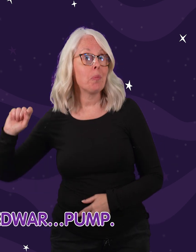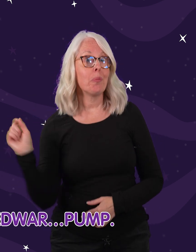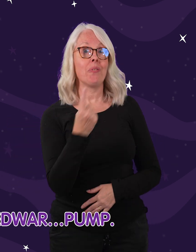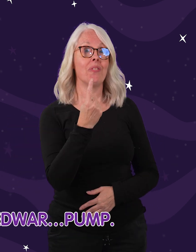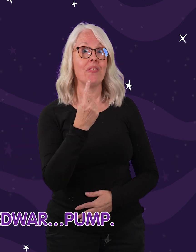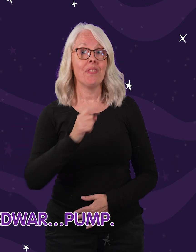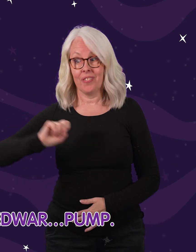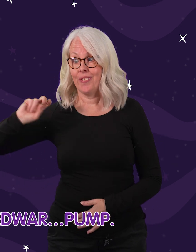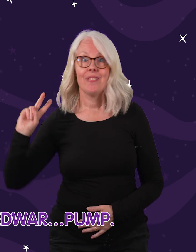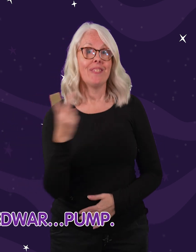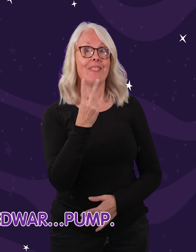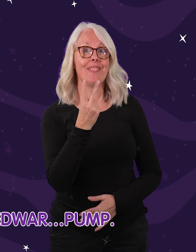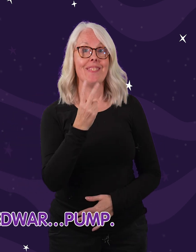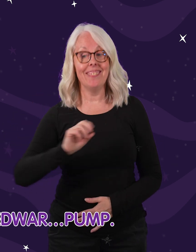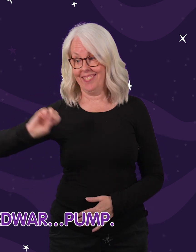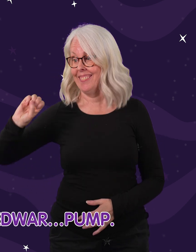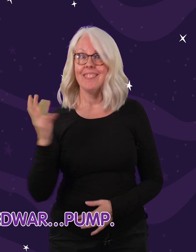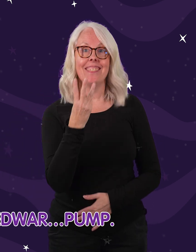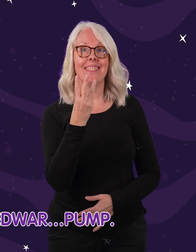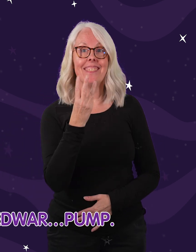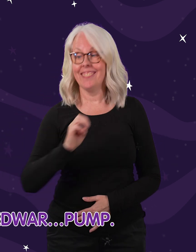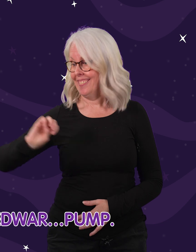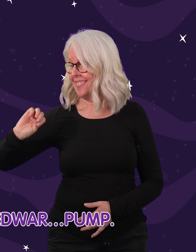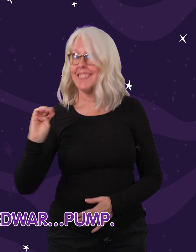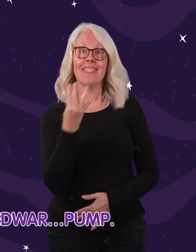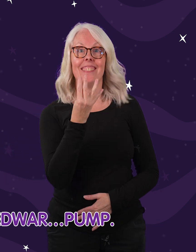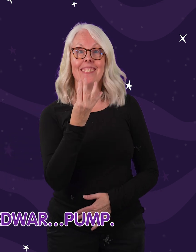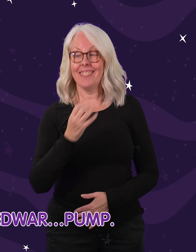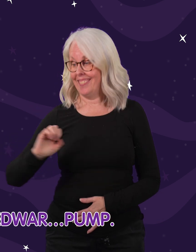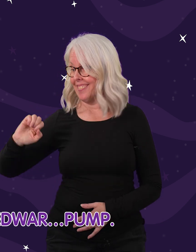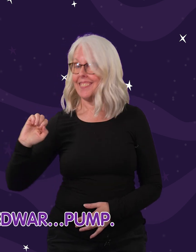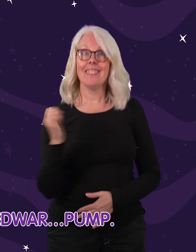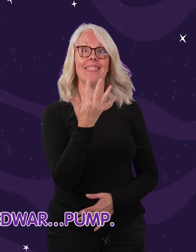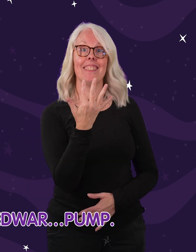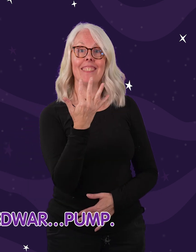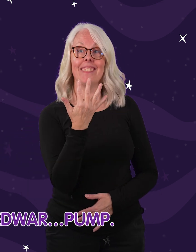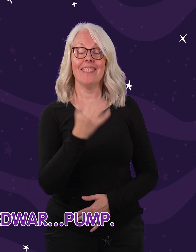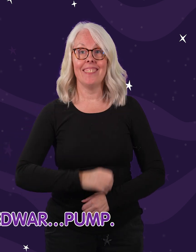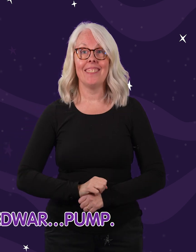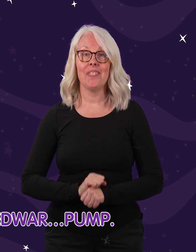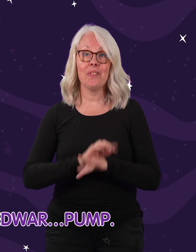One, two, three, four, five.